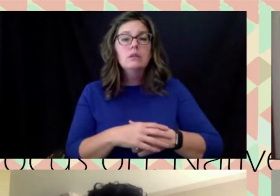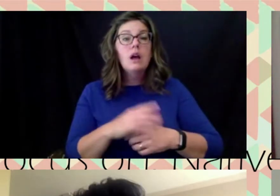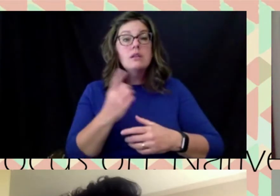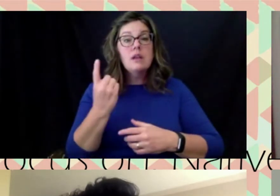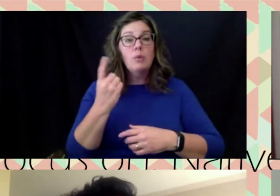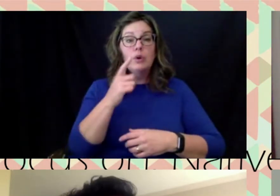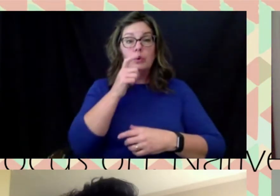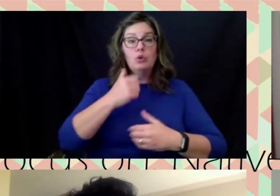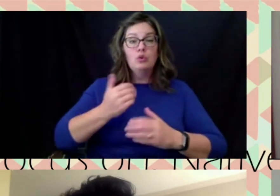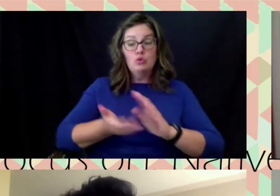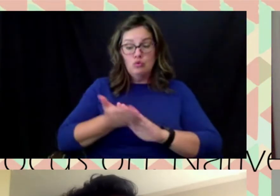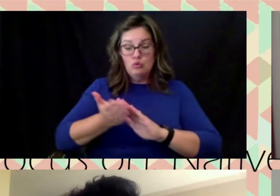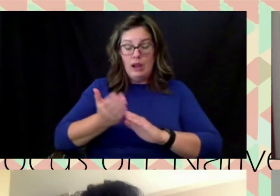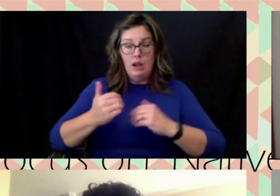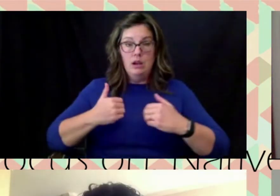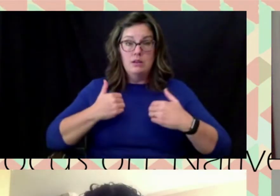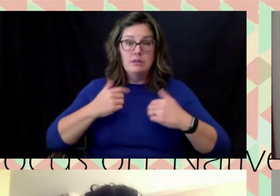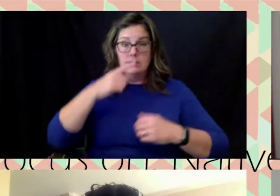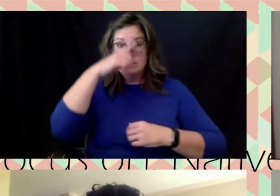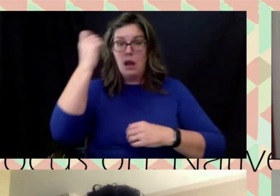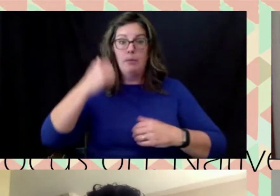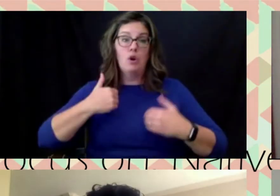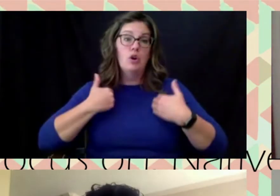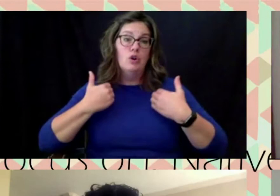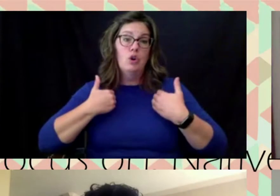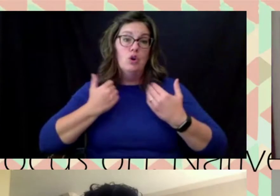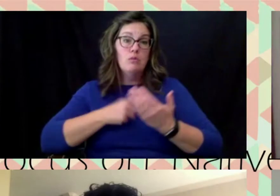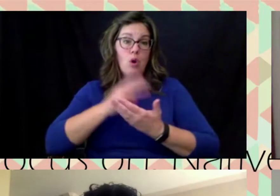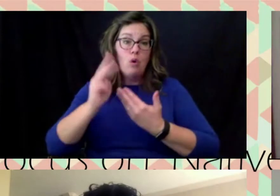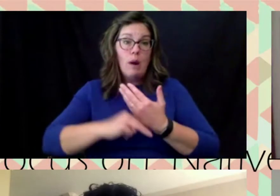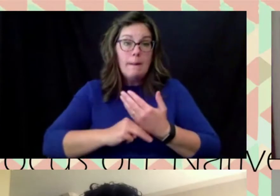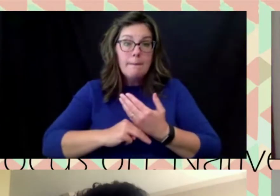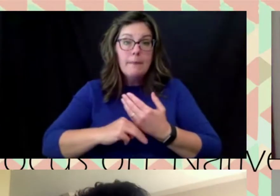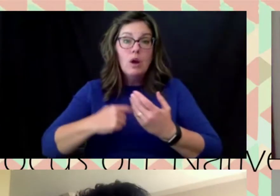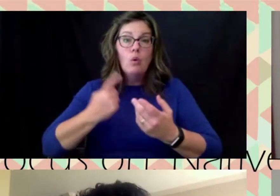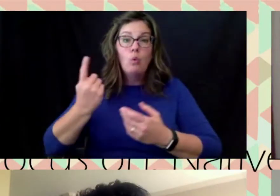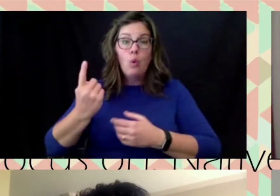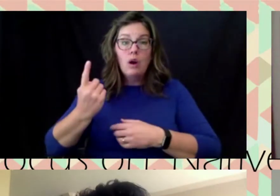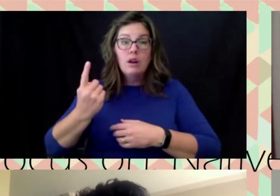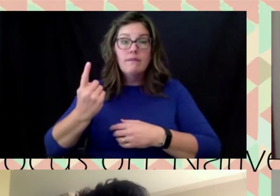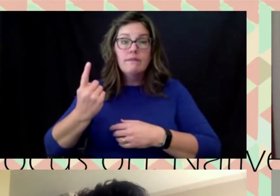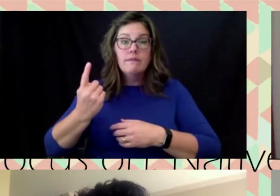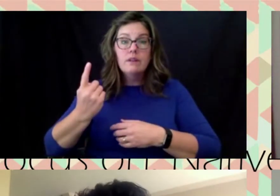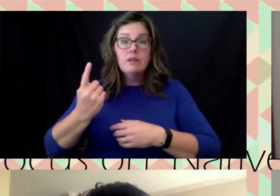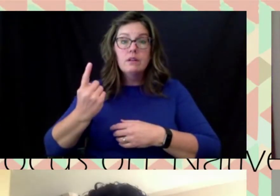we saw or had one of our youth workers escape in abduction abduction in broad daylight during